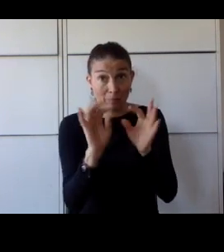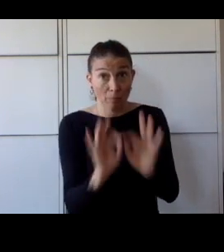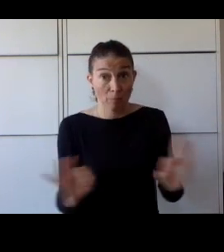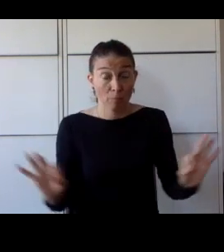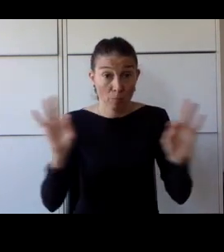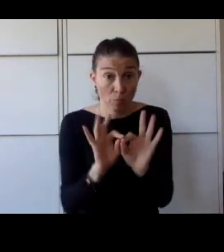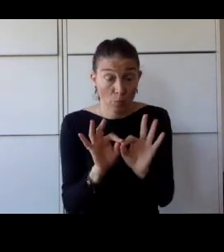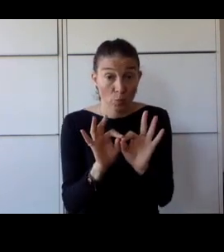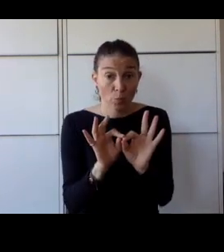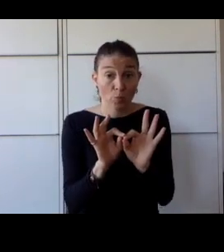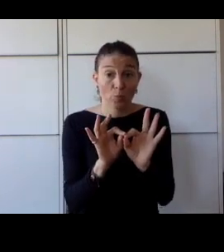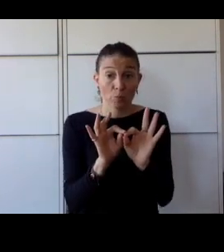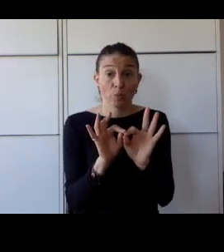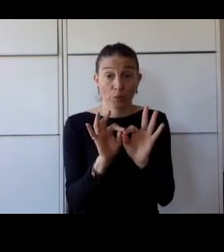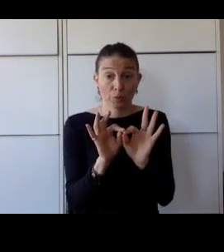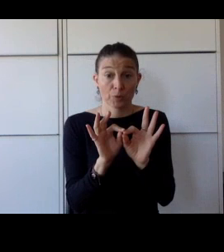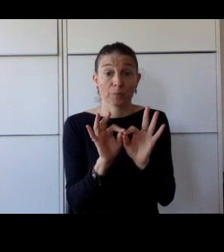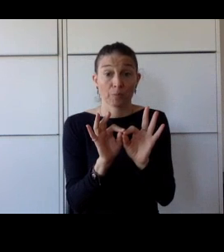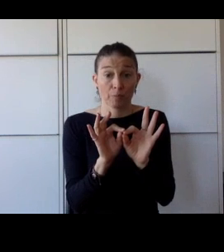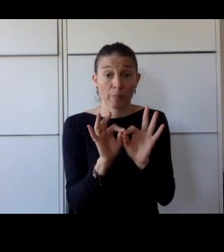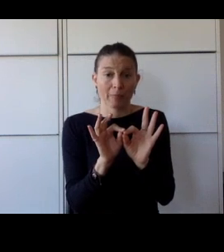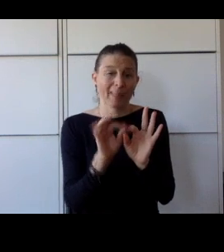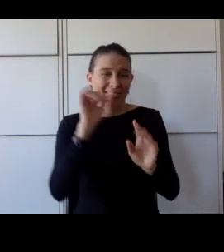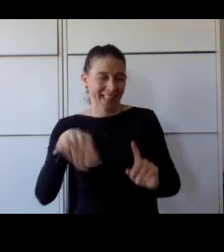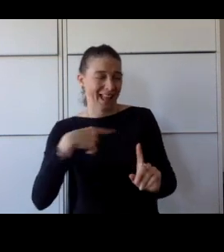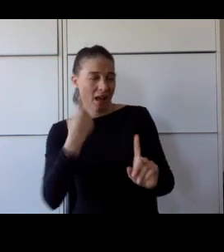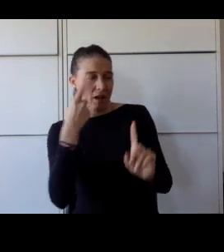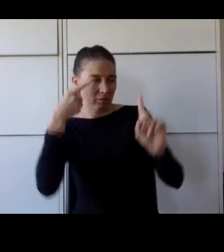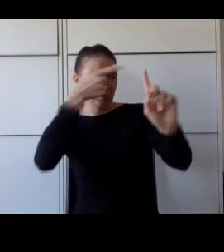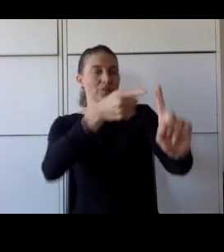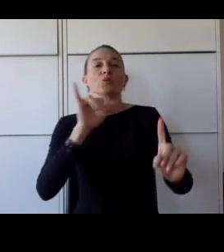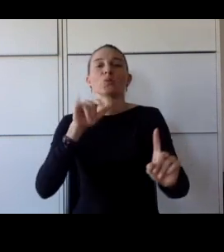And this is why as well we mentioned the next generation 112